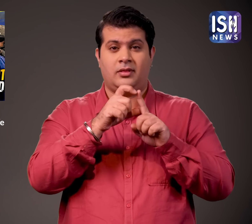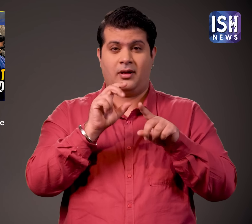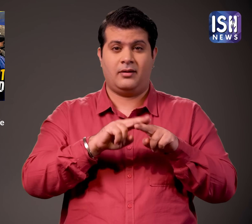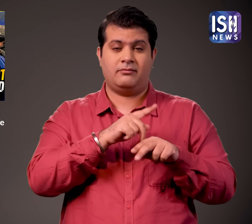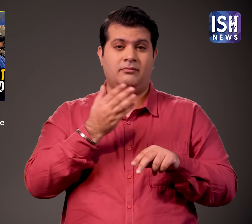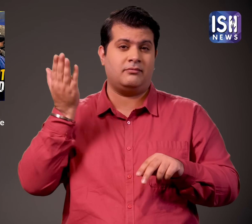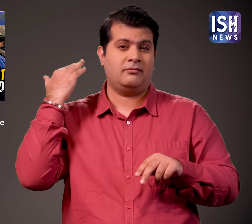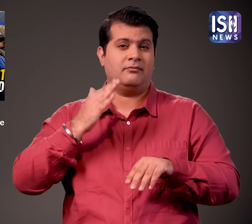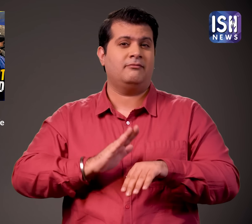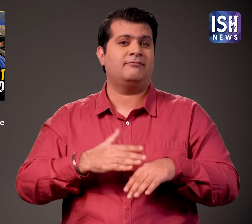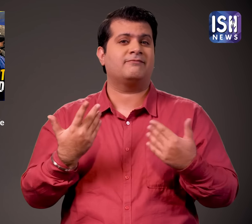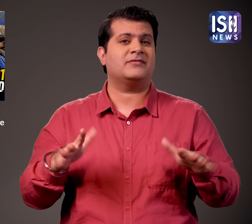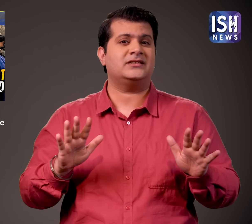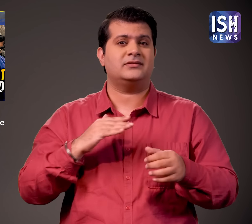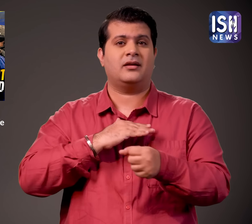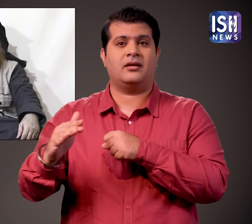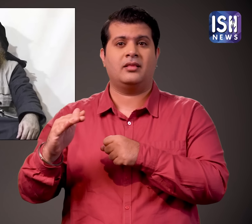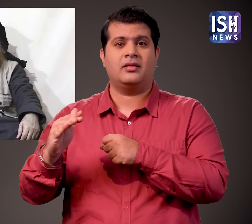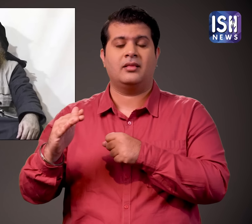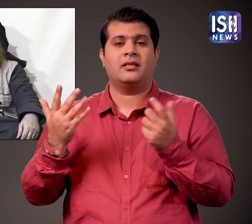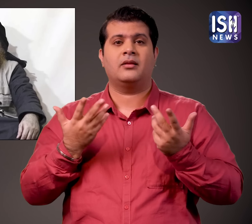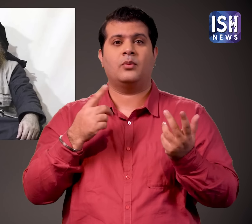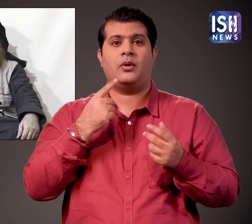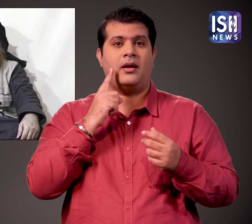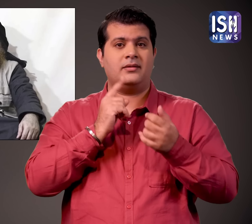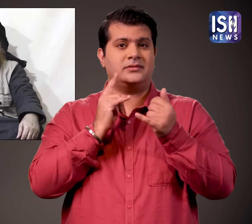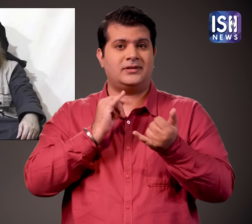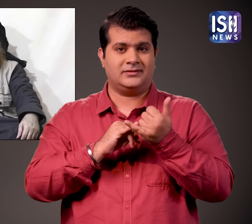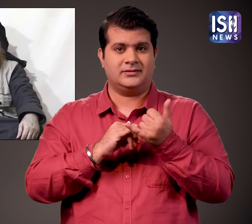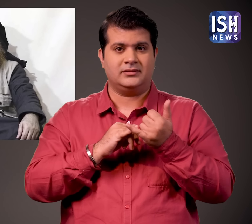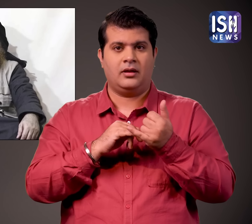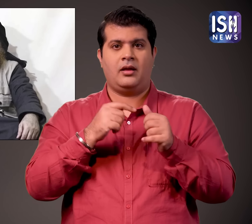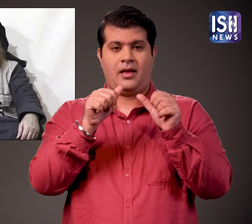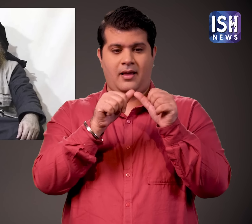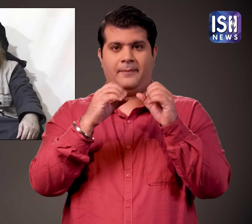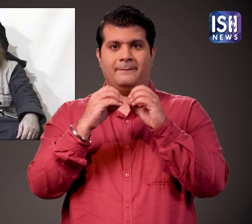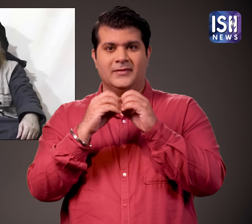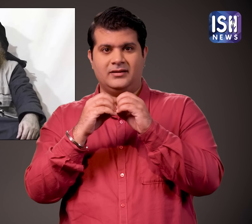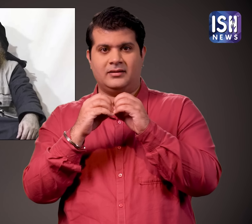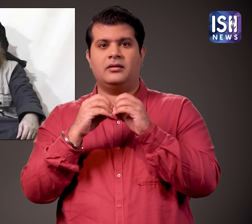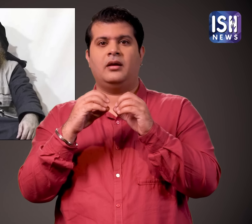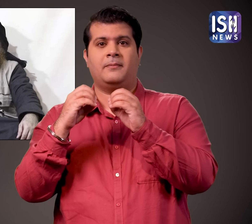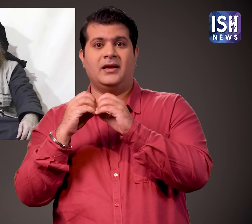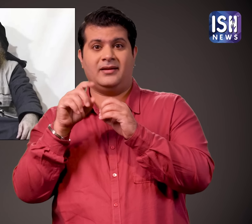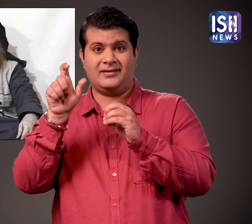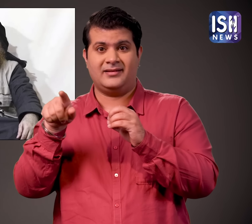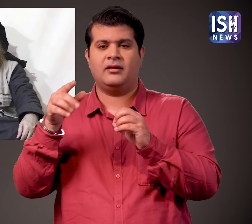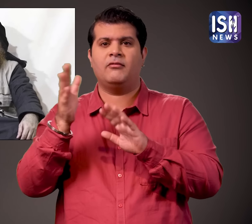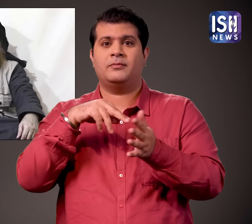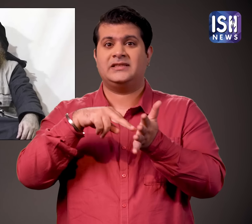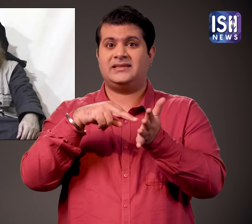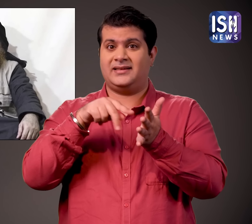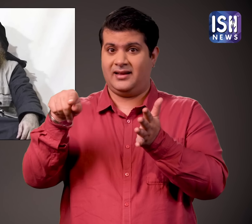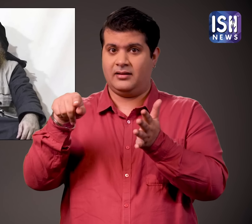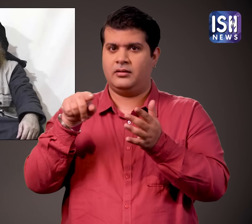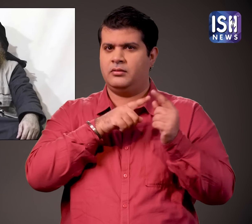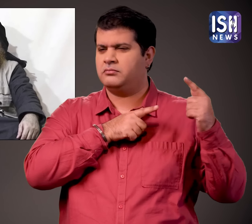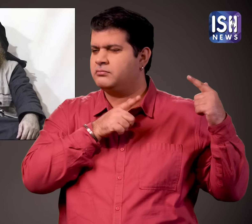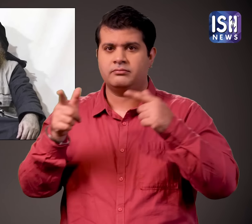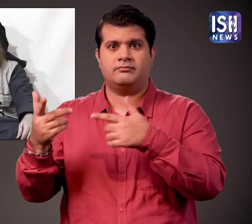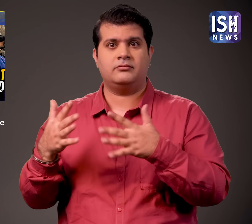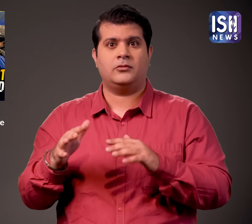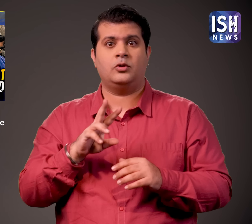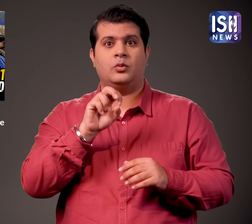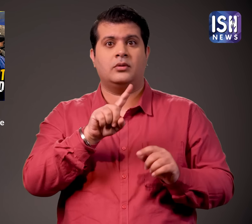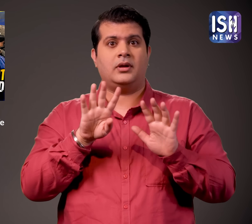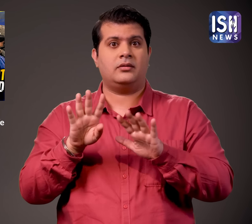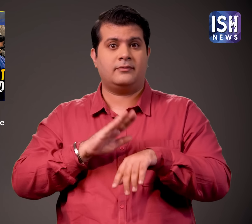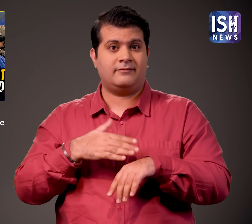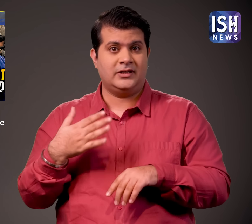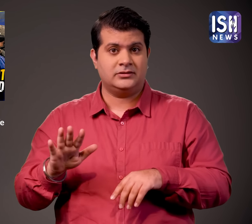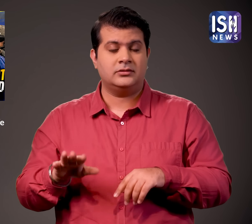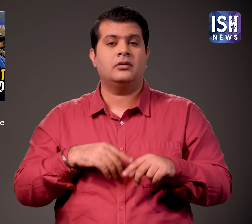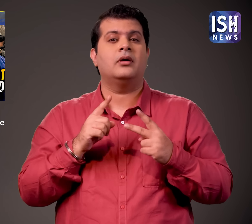Delta Force carried out high-profile missions, including the killing of ISIS leader Abu Bakr al-Baghdadi in Syria in 2019